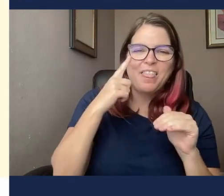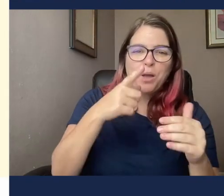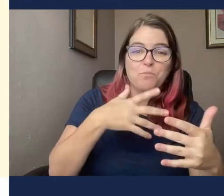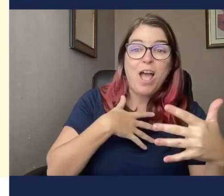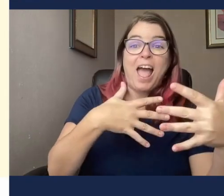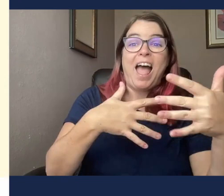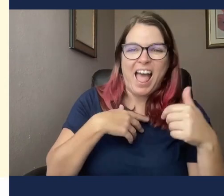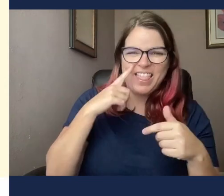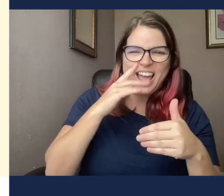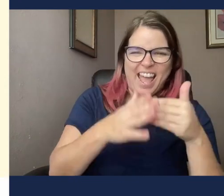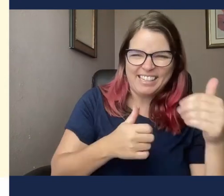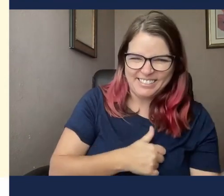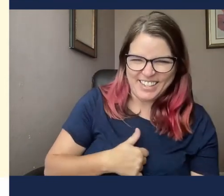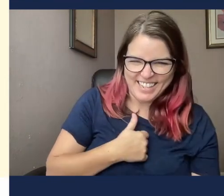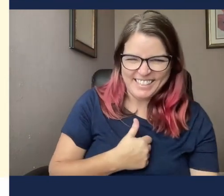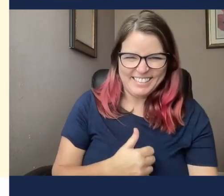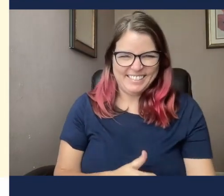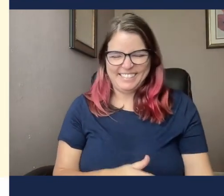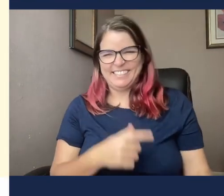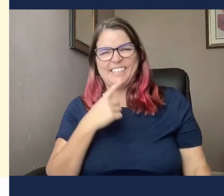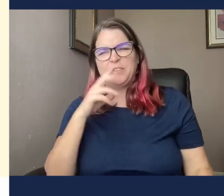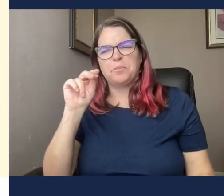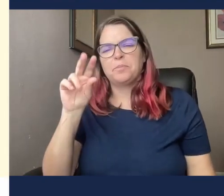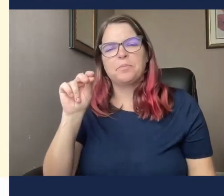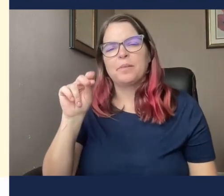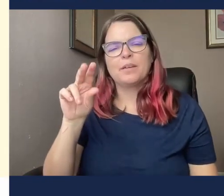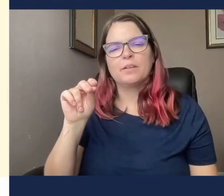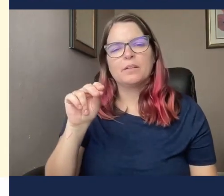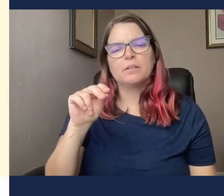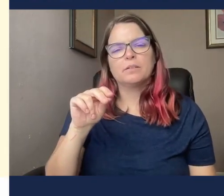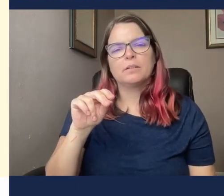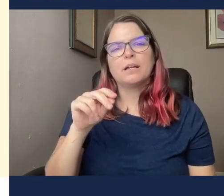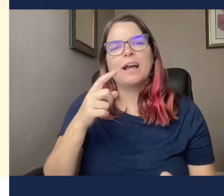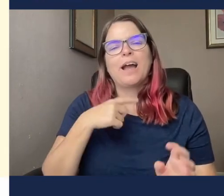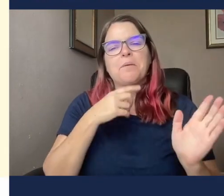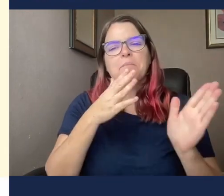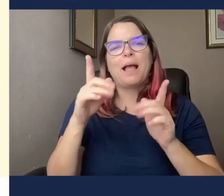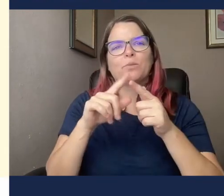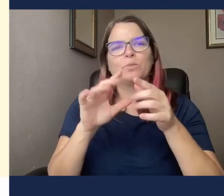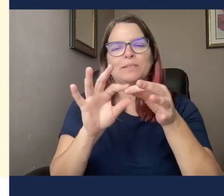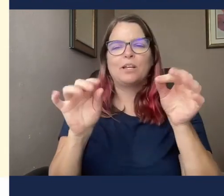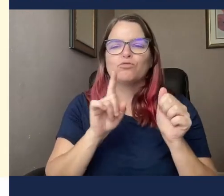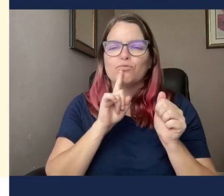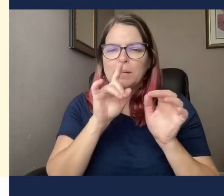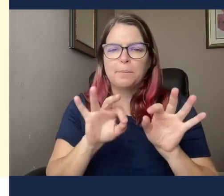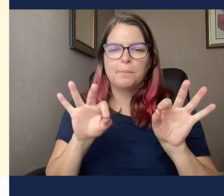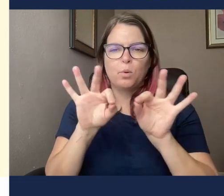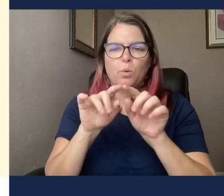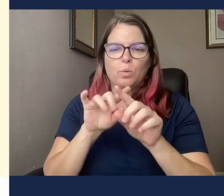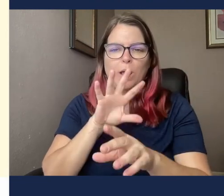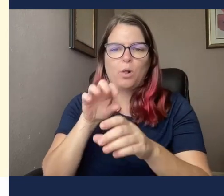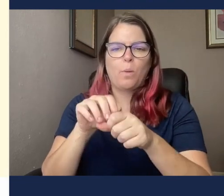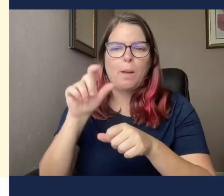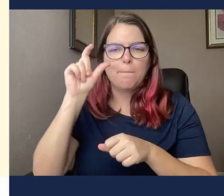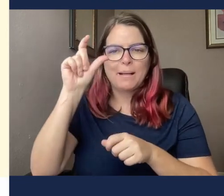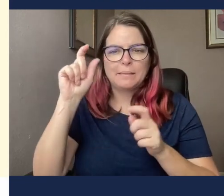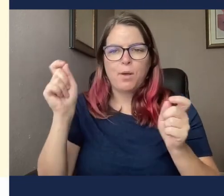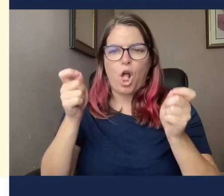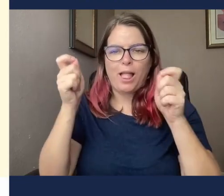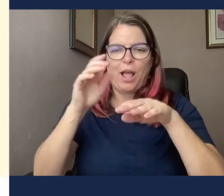received numerous questions in advance of our session today. And so as a reminder to our audience, you can use the Q&A